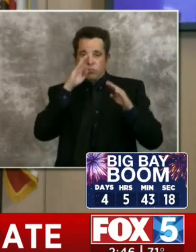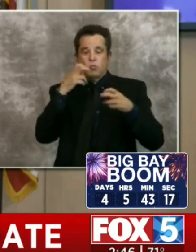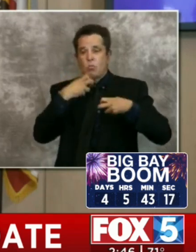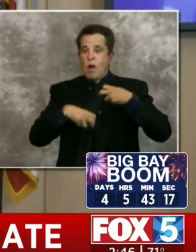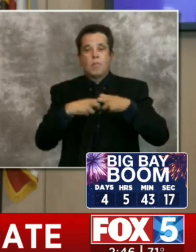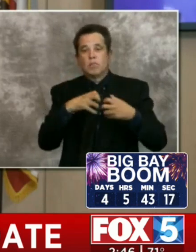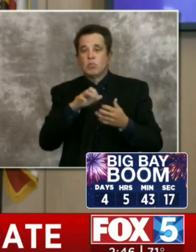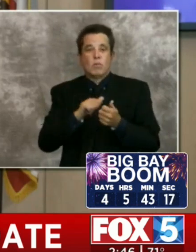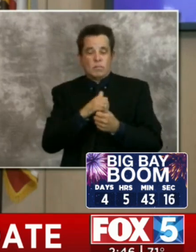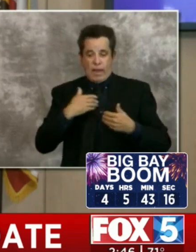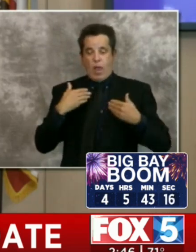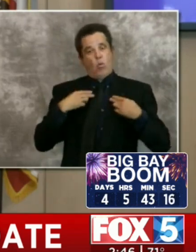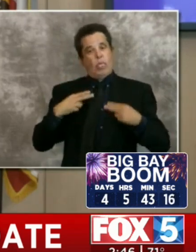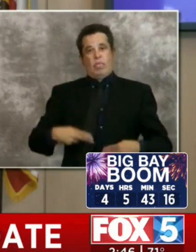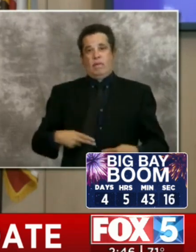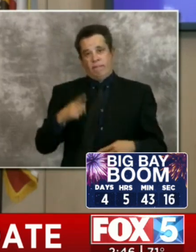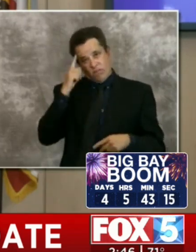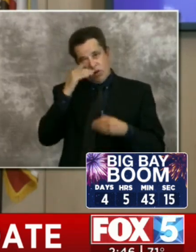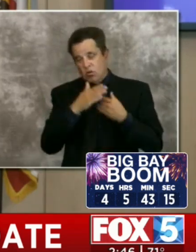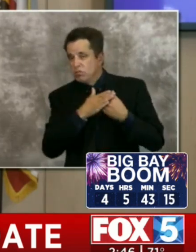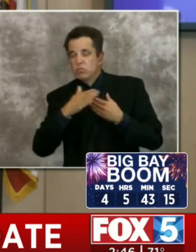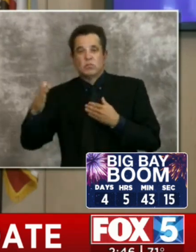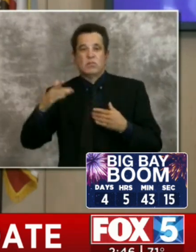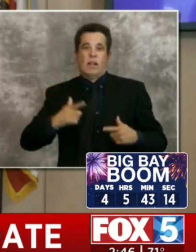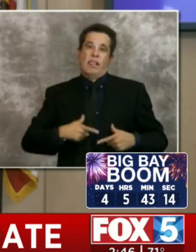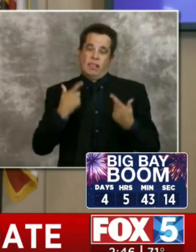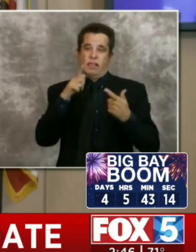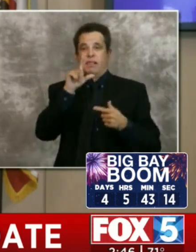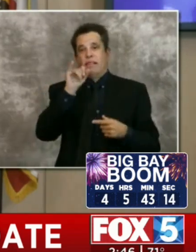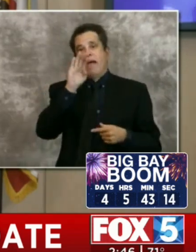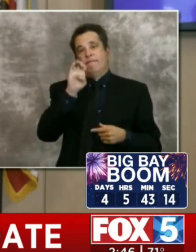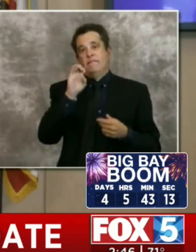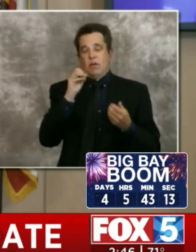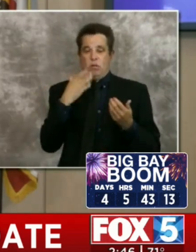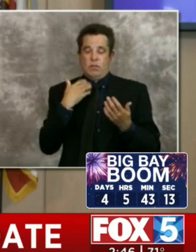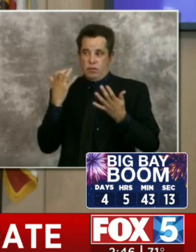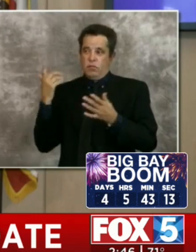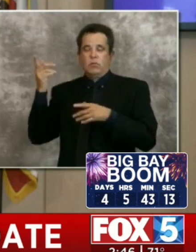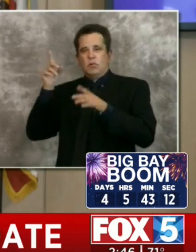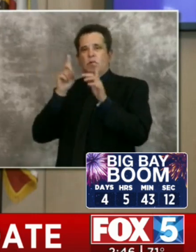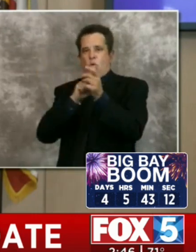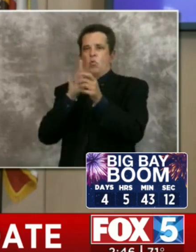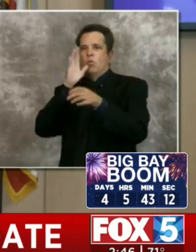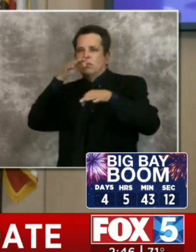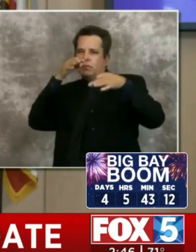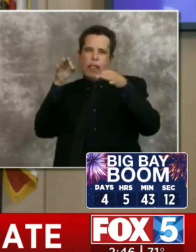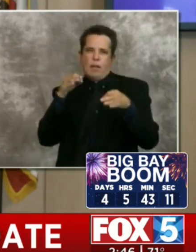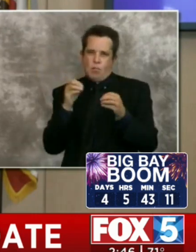BUT IT'S ALSO HITTING YOUNGER PEOPLE WHO COULD WIND UP WITH A LASTING DAMAGE FOR THE REST OF THEIR LIVES. FIRST LET'S